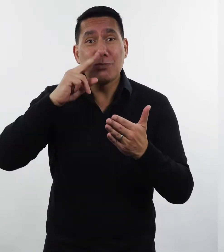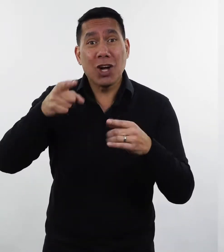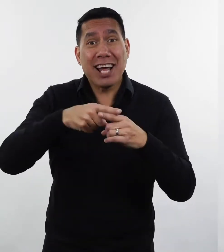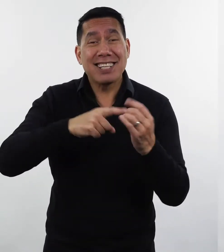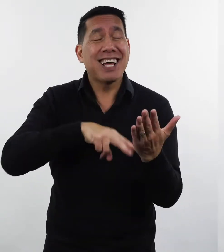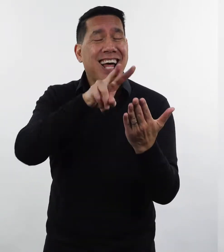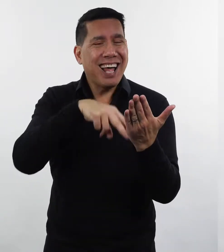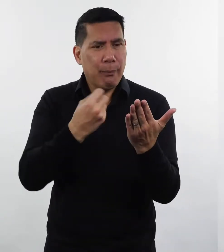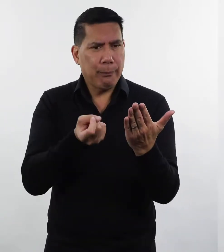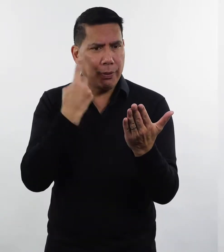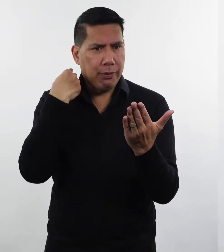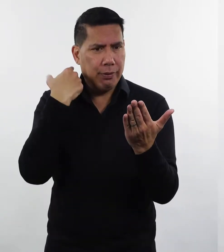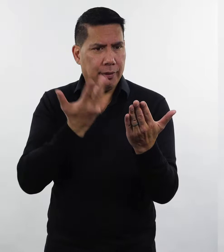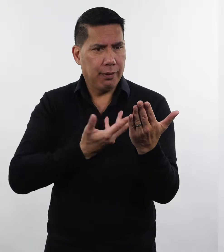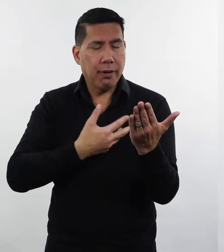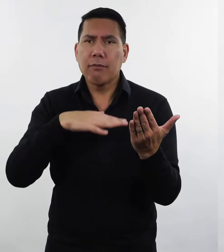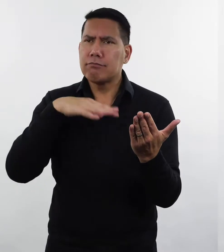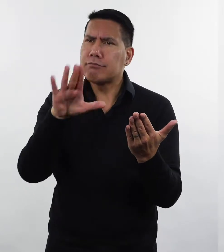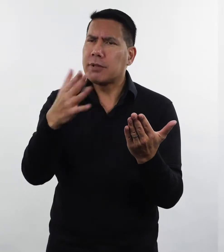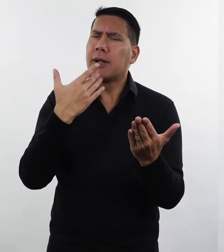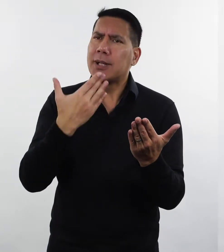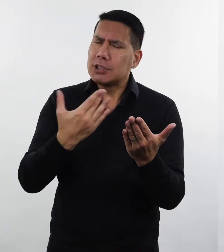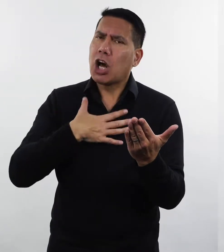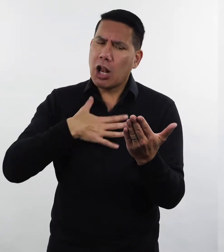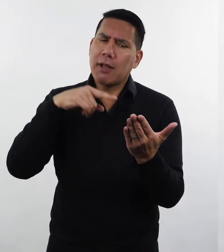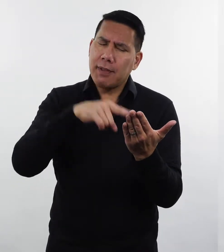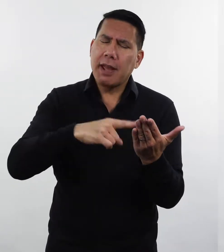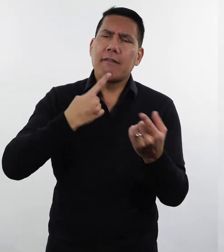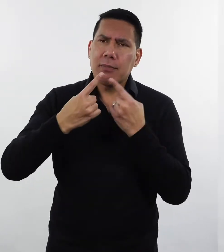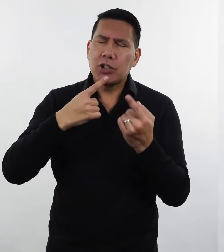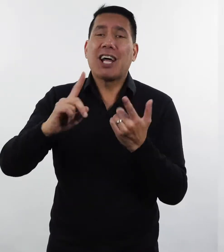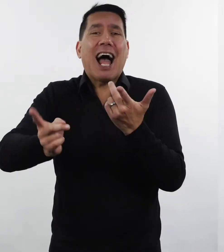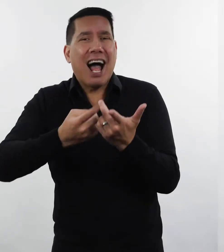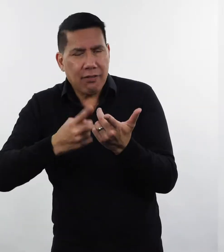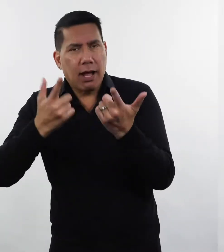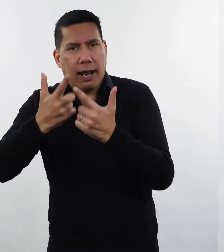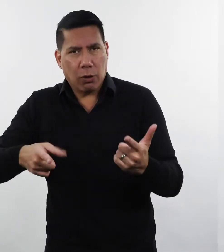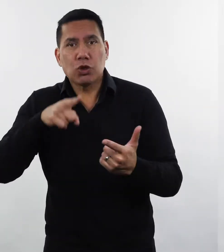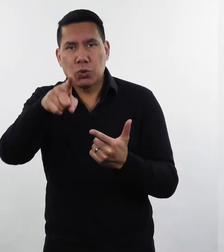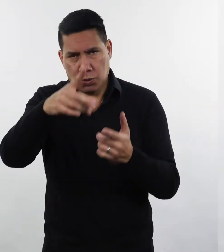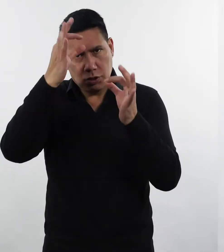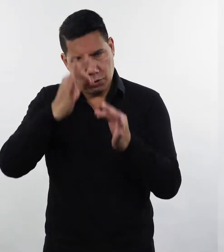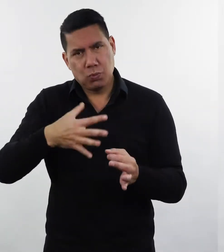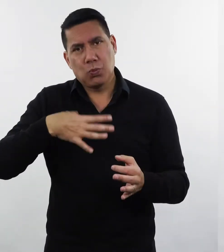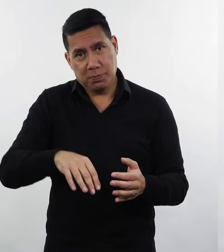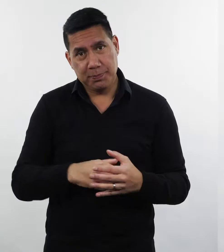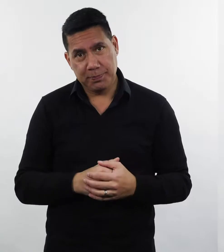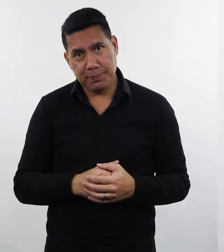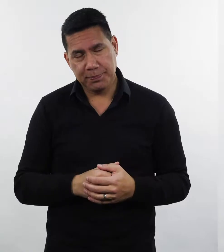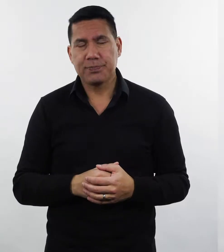you have the right to have information shared with you in another language of your choice. The planning process